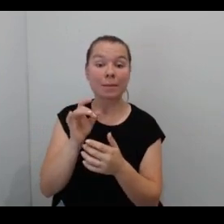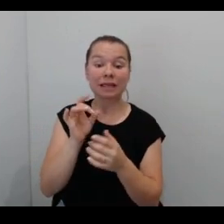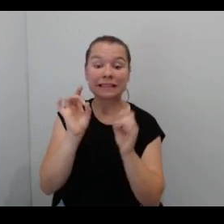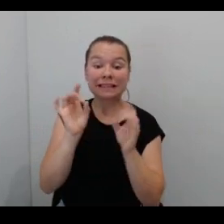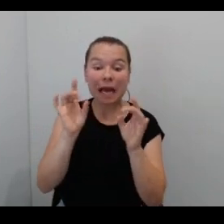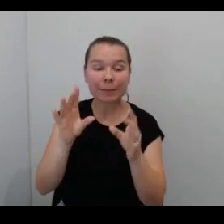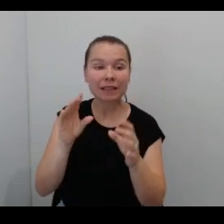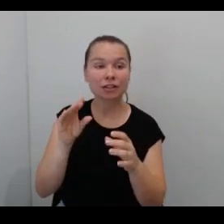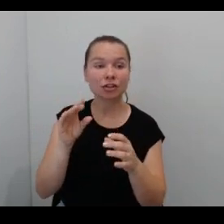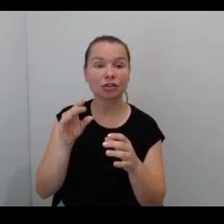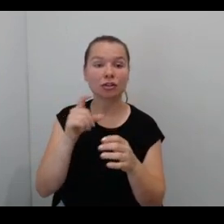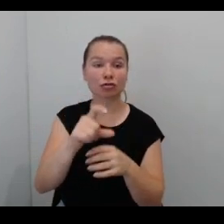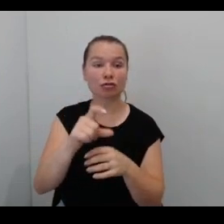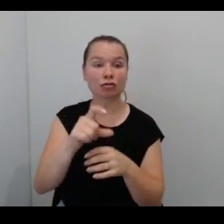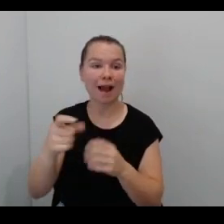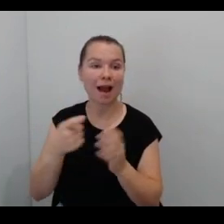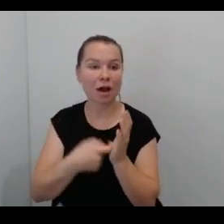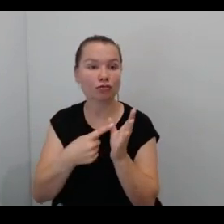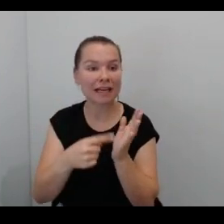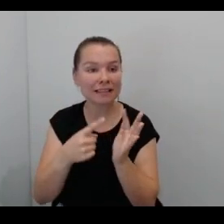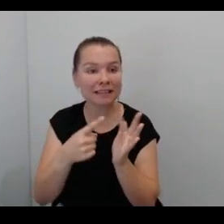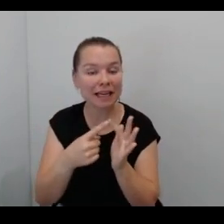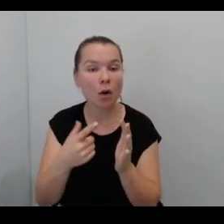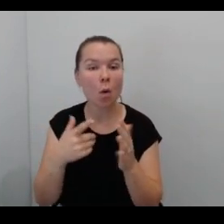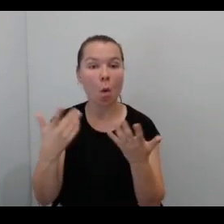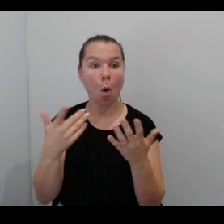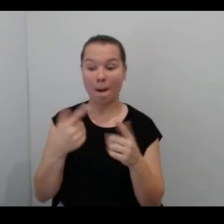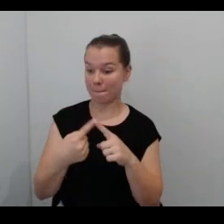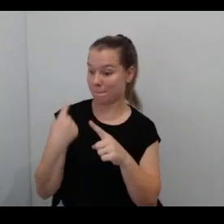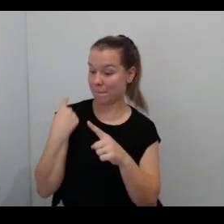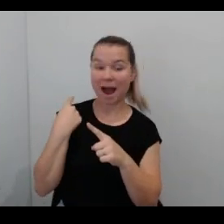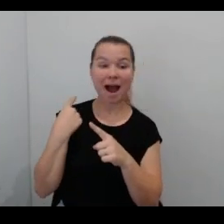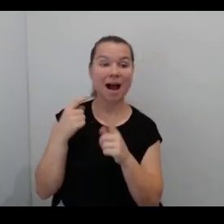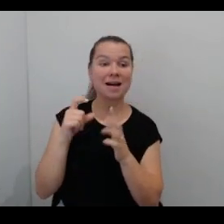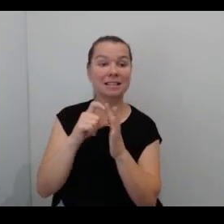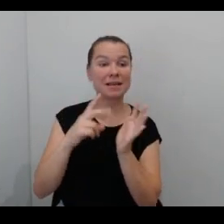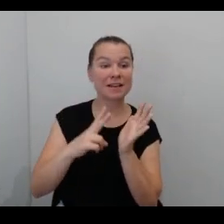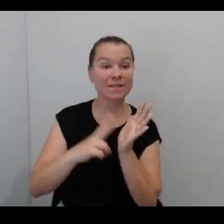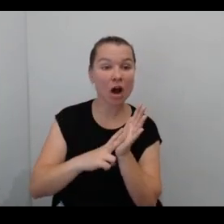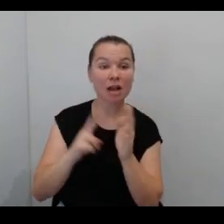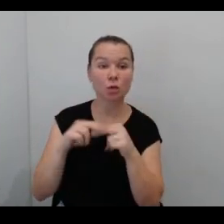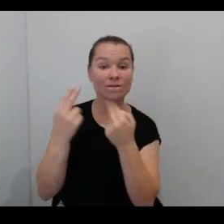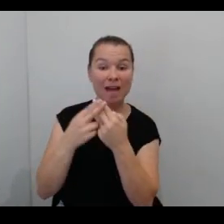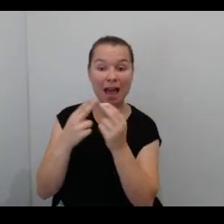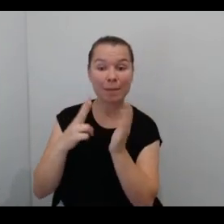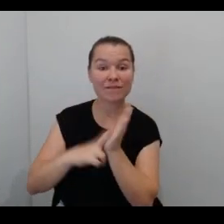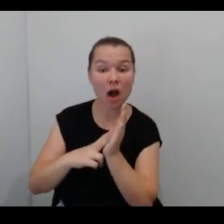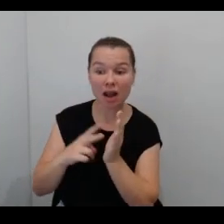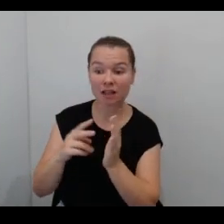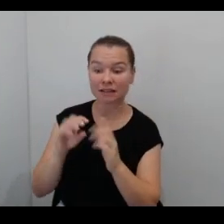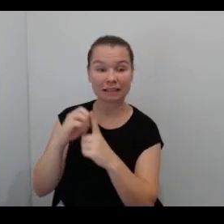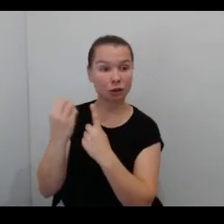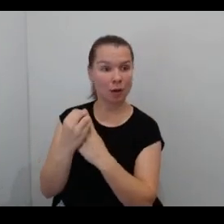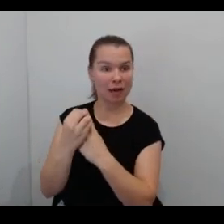they have been in a domestic and family violence situation? Yes. Yep.